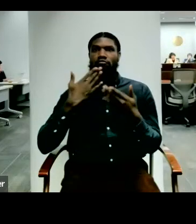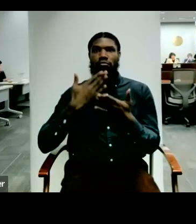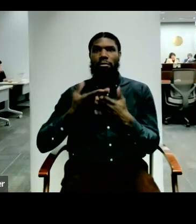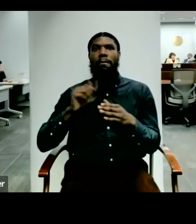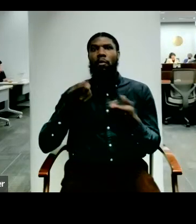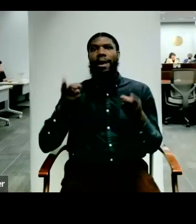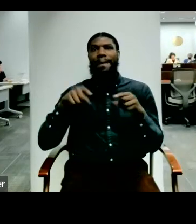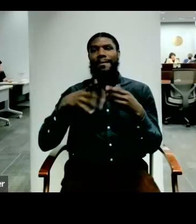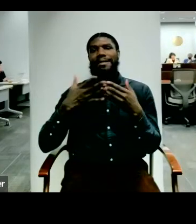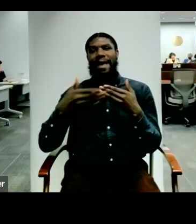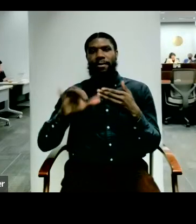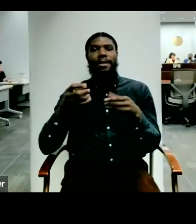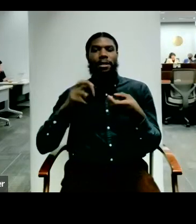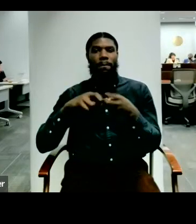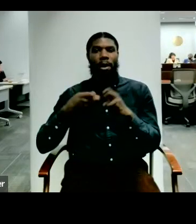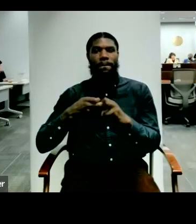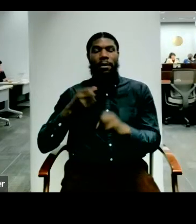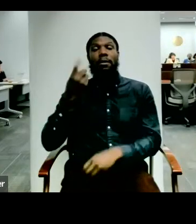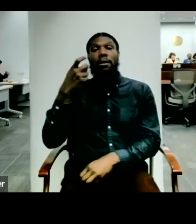that the Commission, as the primary custodian,